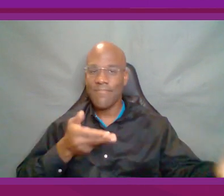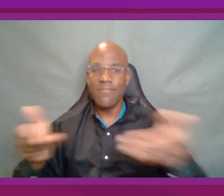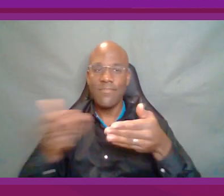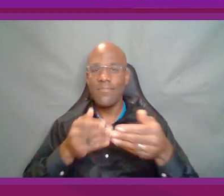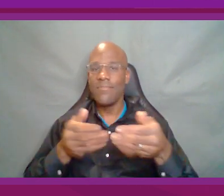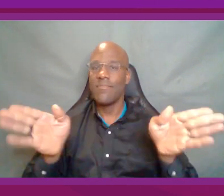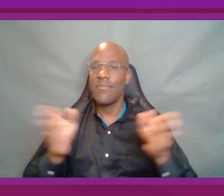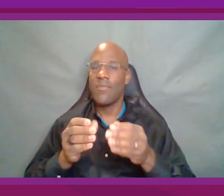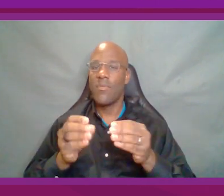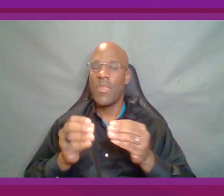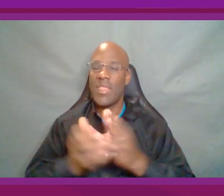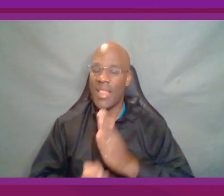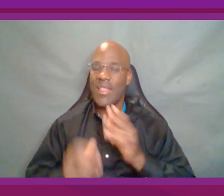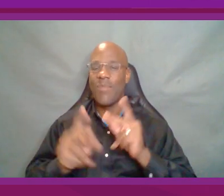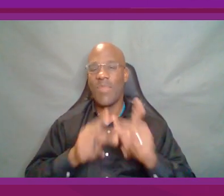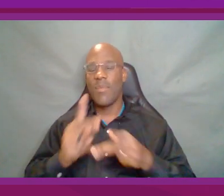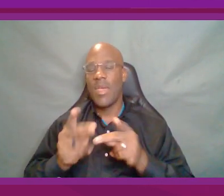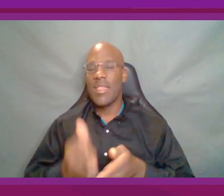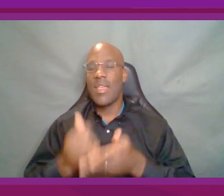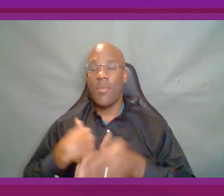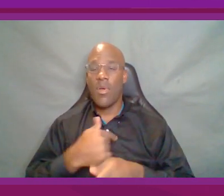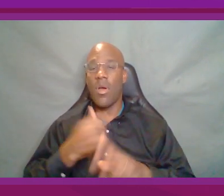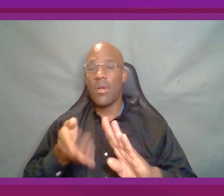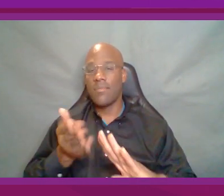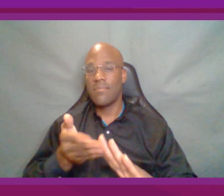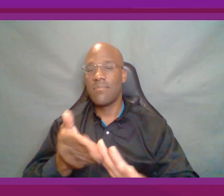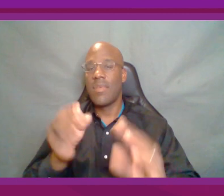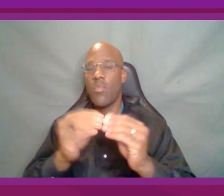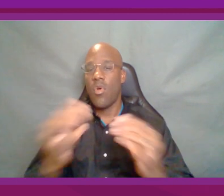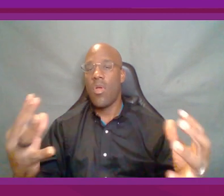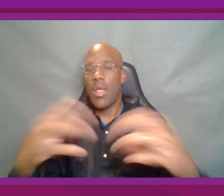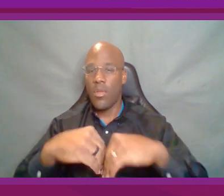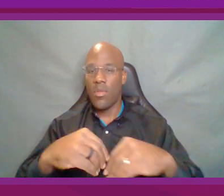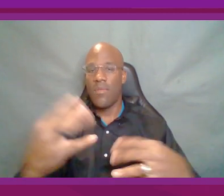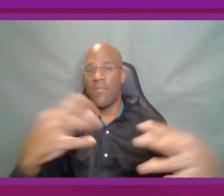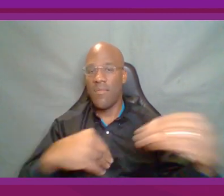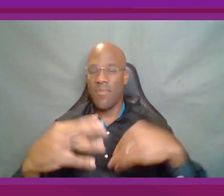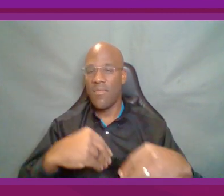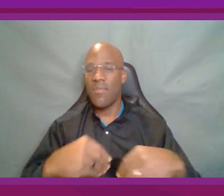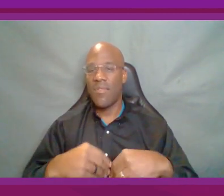products and business operations more inclusive for everyone. I'm done.